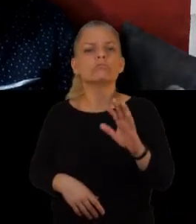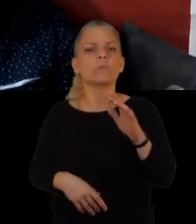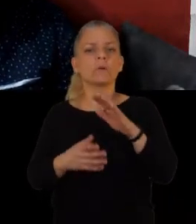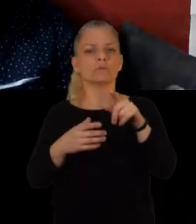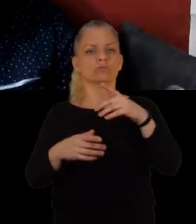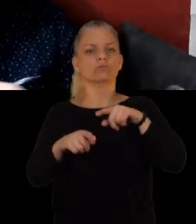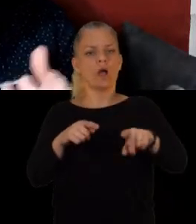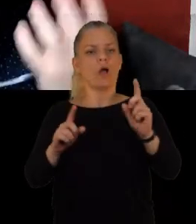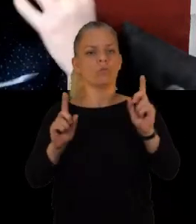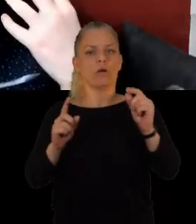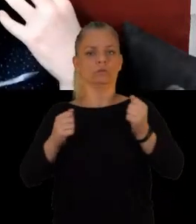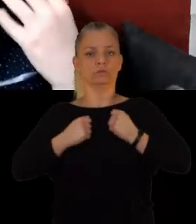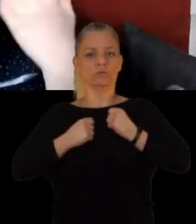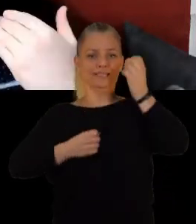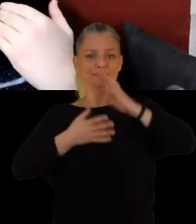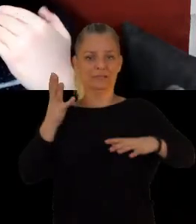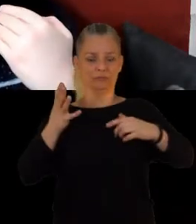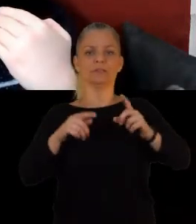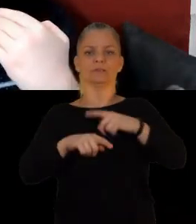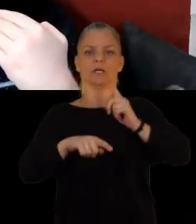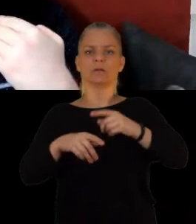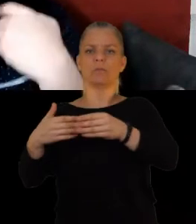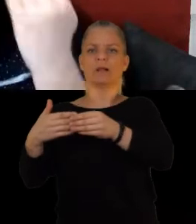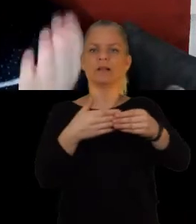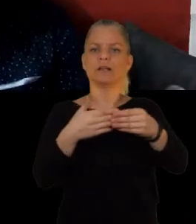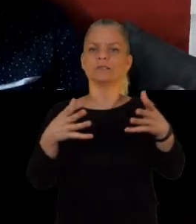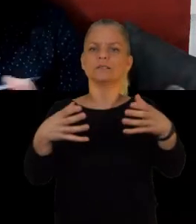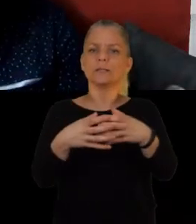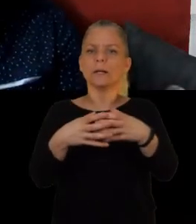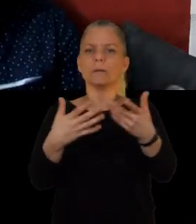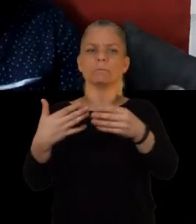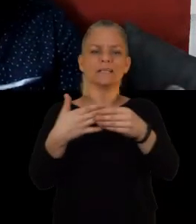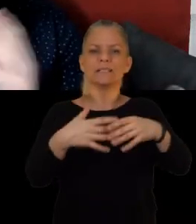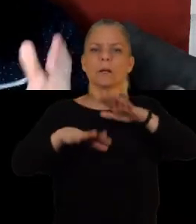job because you're trying to wear your lived experience hat at the same time as leading a